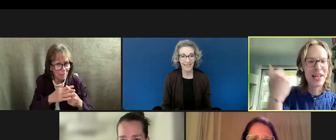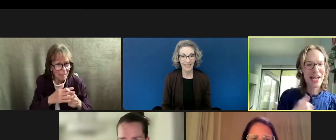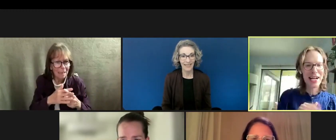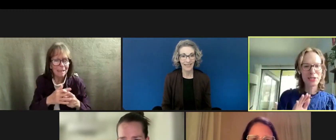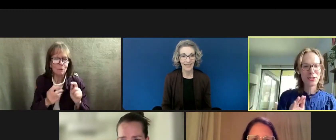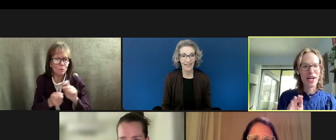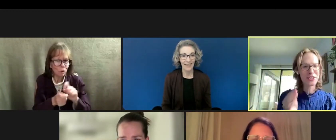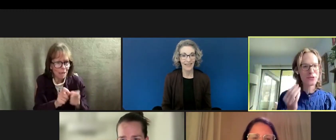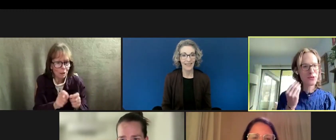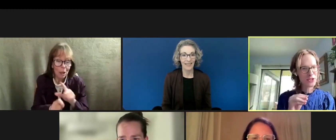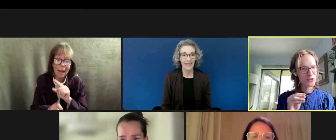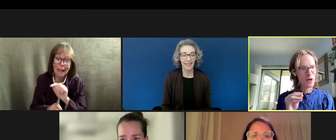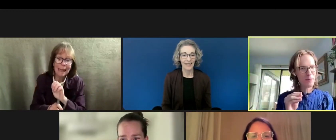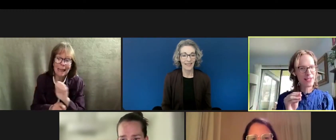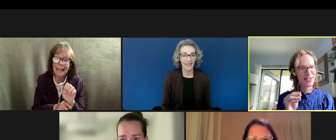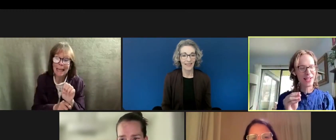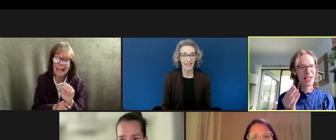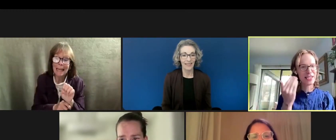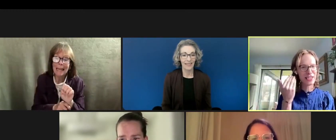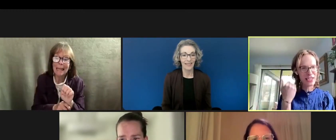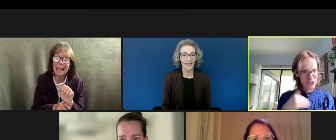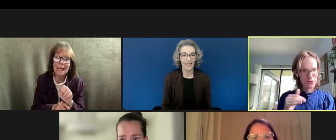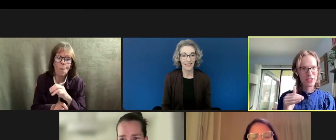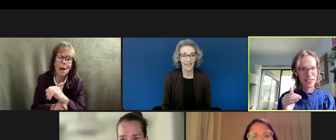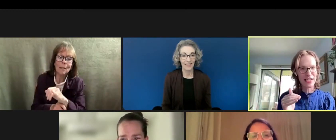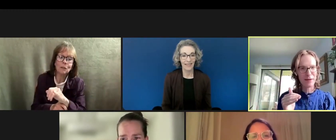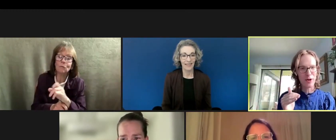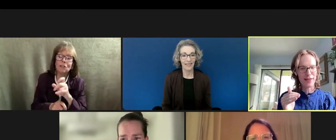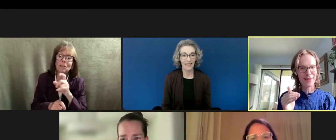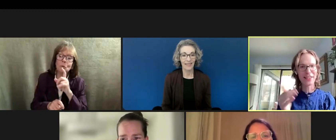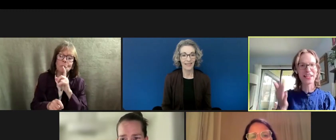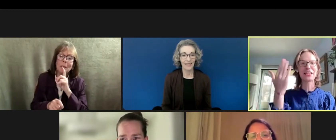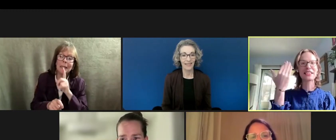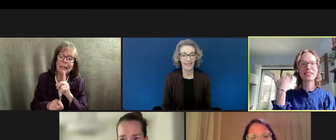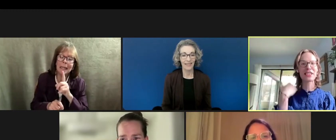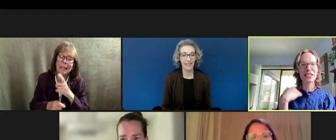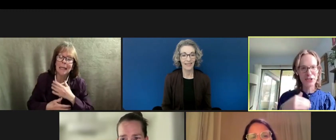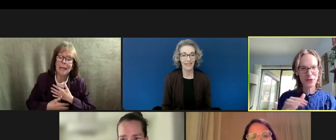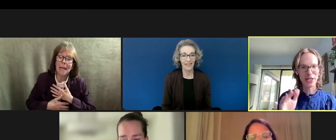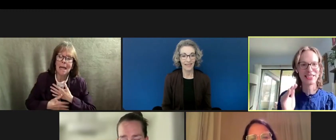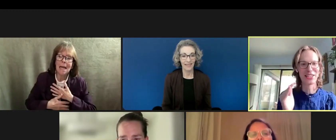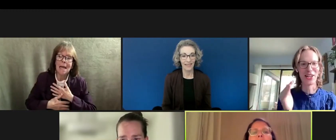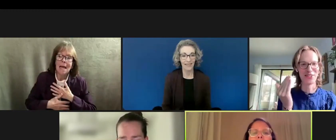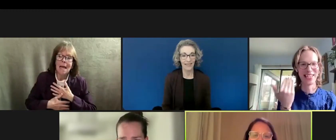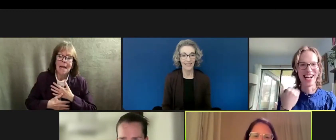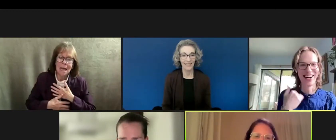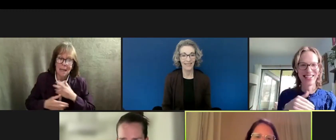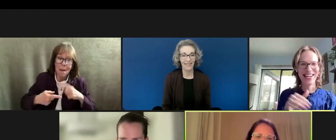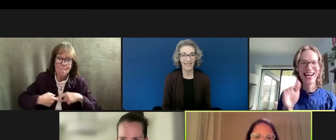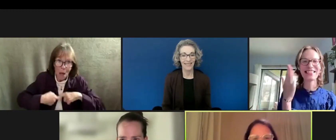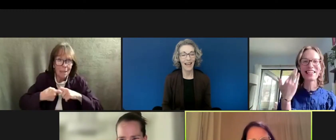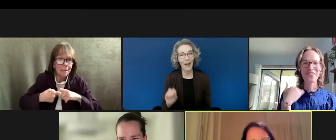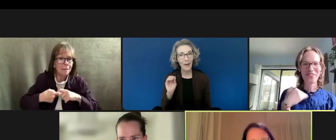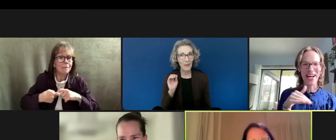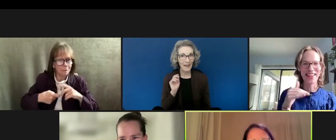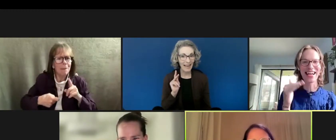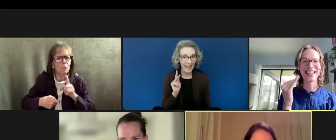Lee I just want you to drop in, literally take a breath. Okay. Lets literally slow down and take a breath.